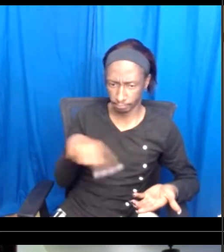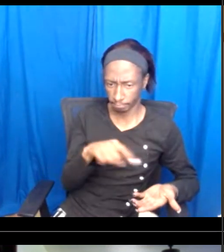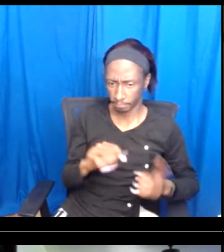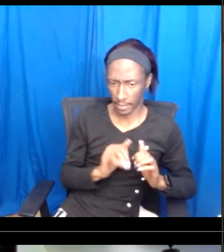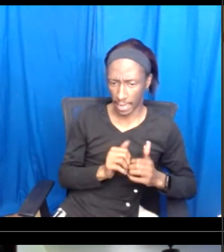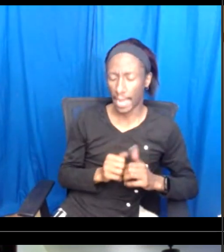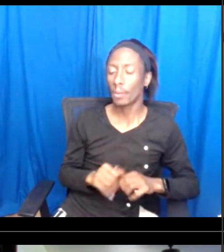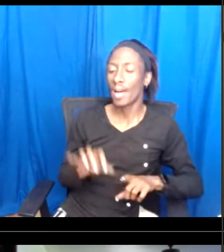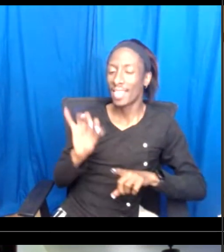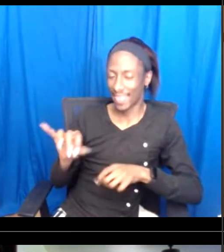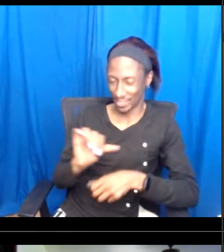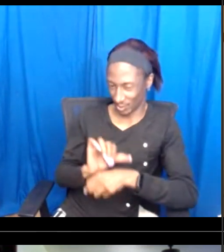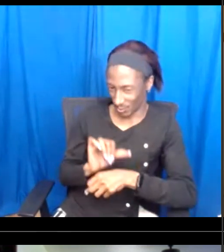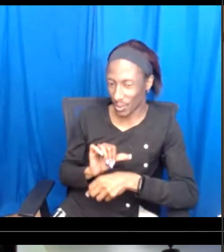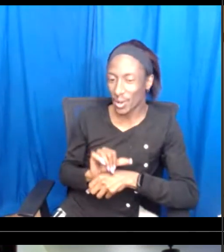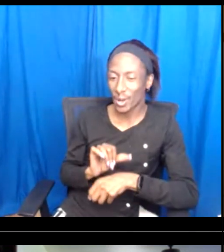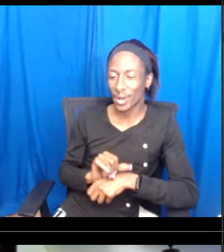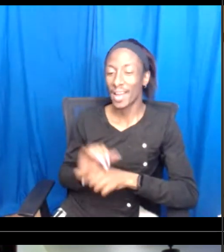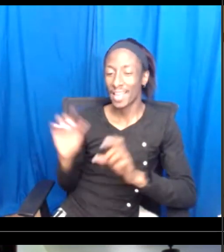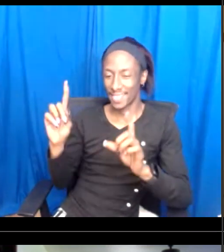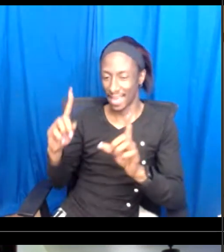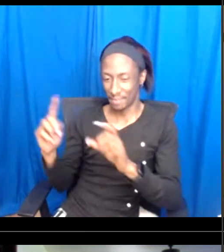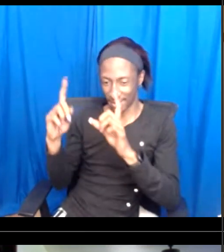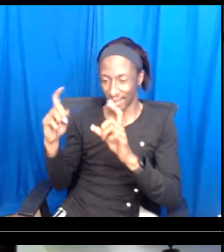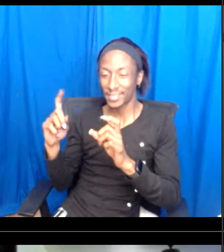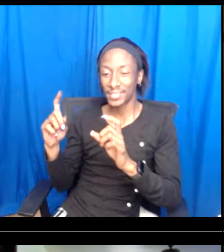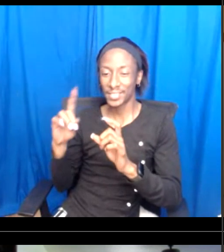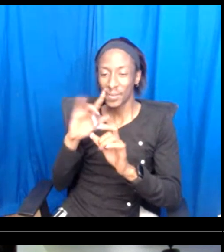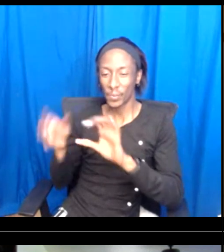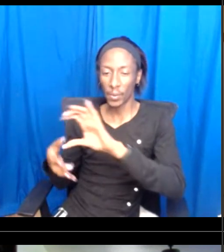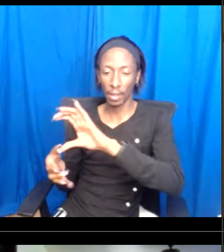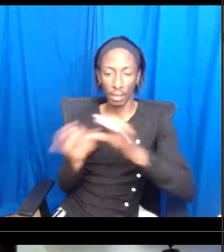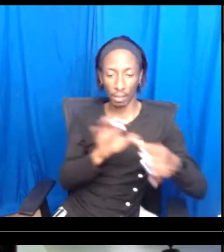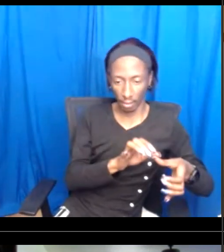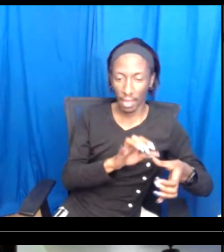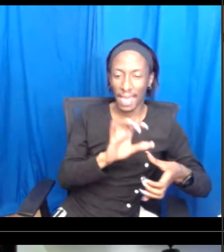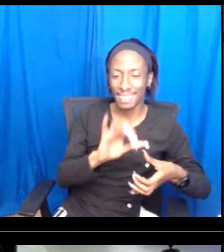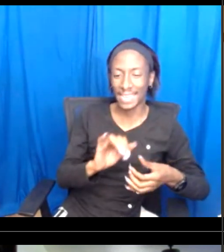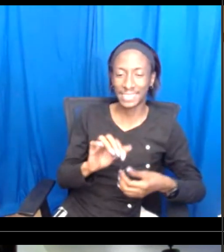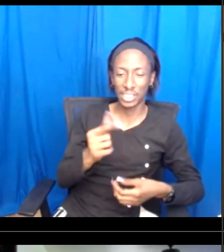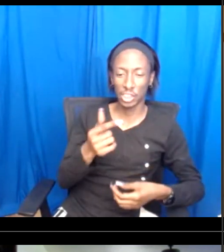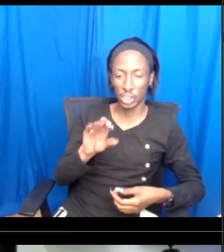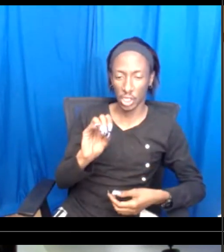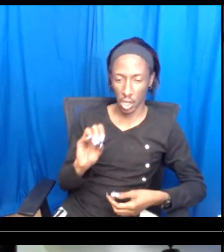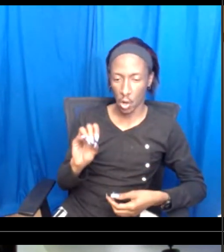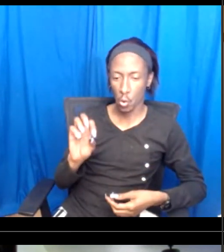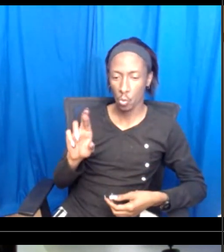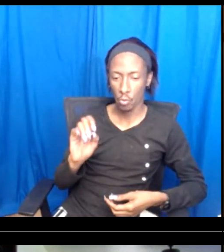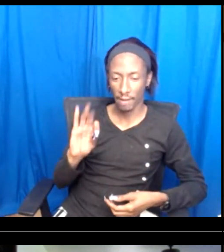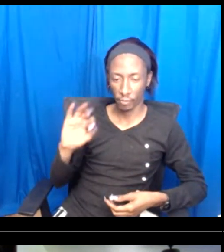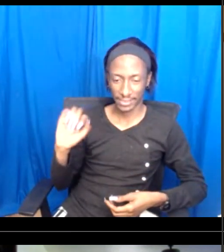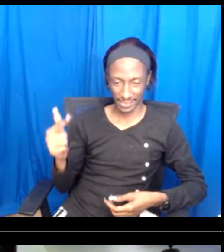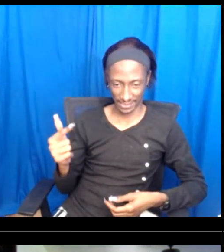is actually taking the images and we call it georectifying or georeferencing those images. So then we put them into a known